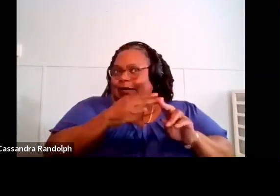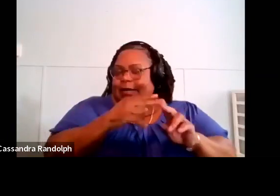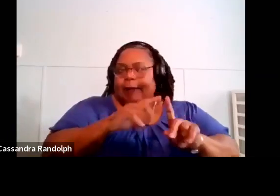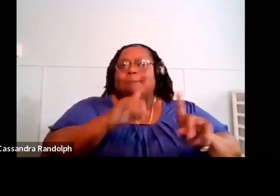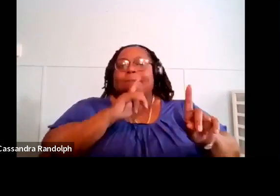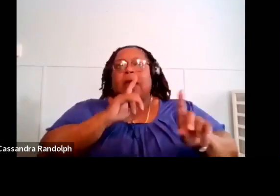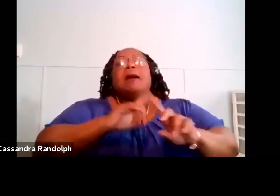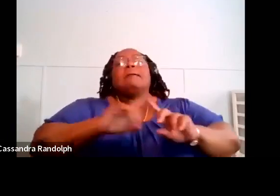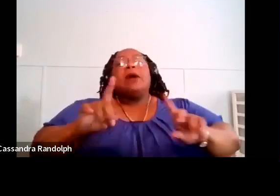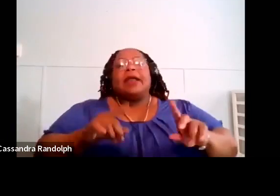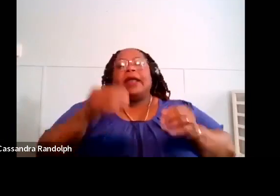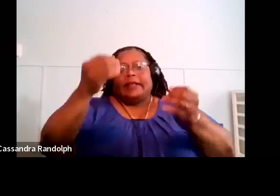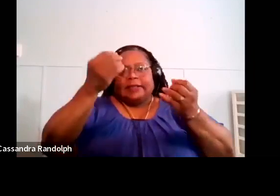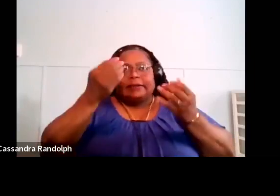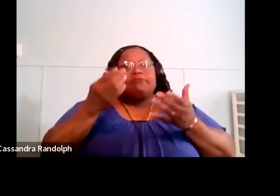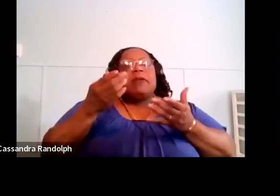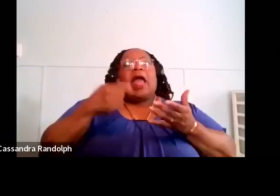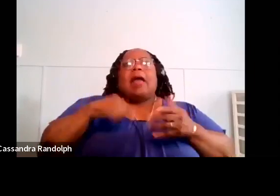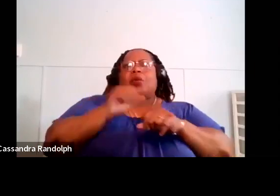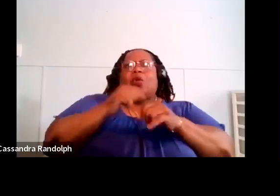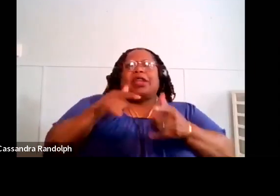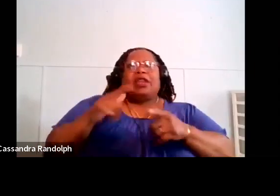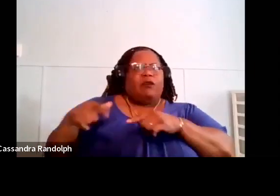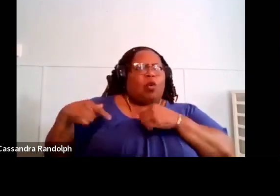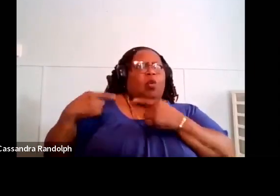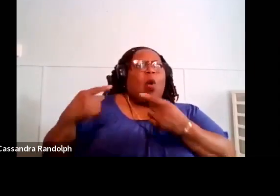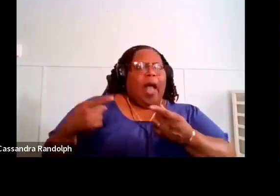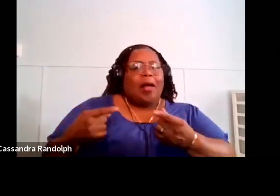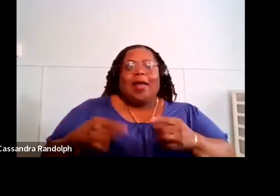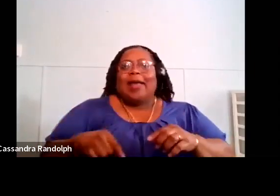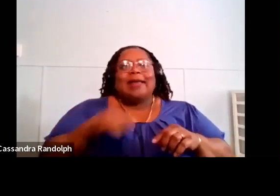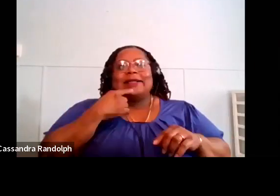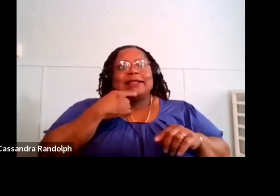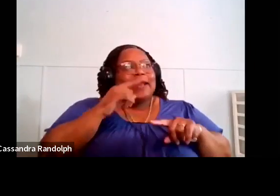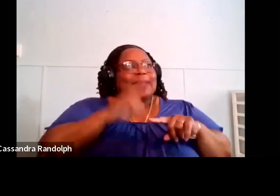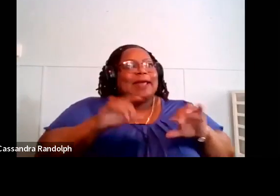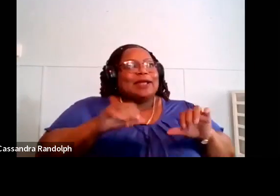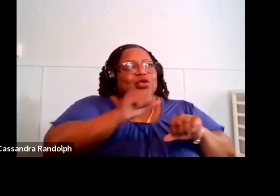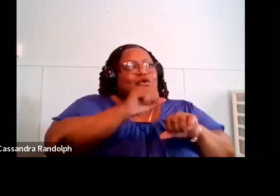workplace. You get the question on the interview, what are you currently at